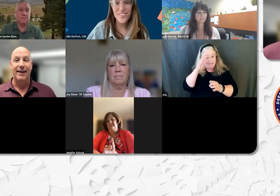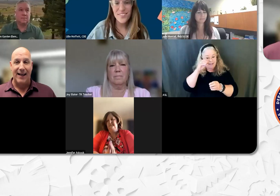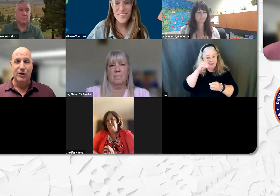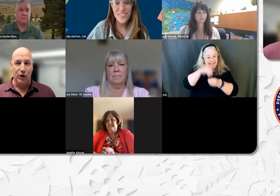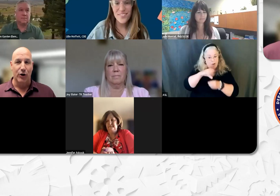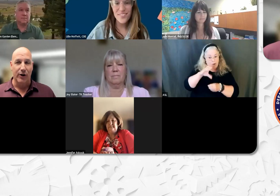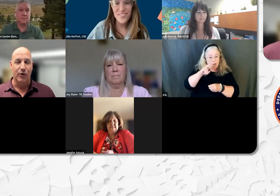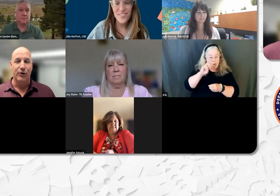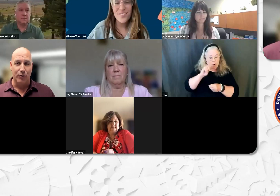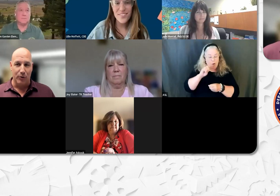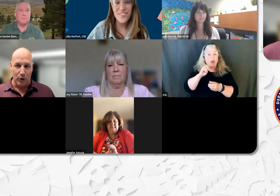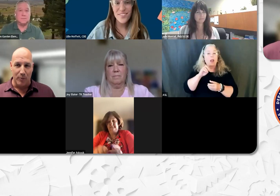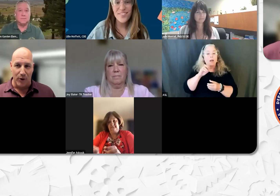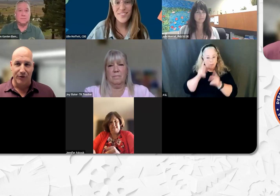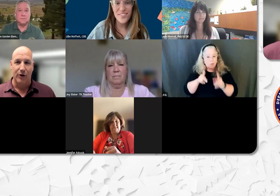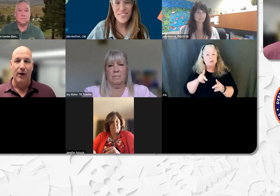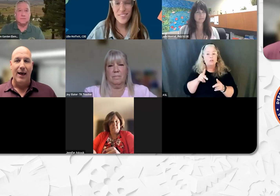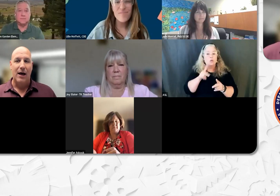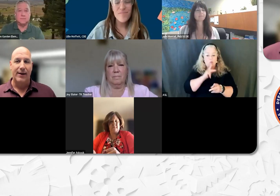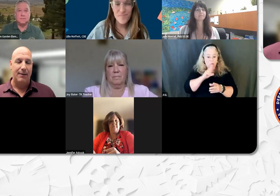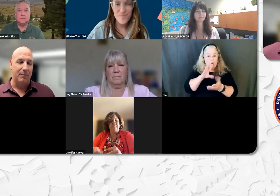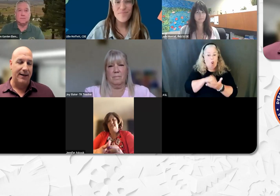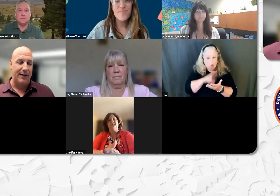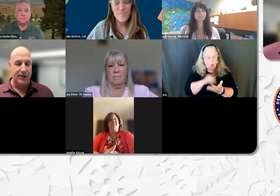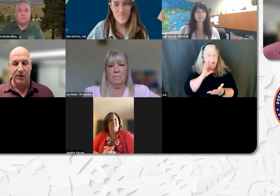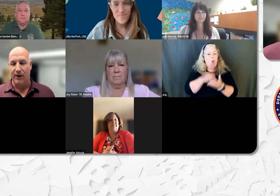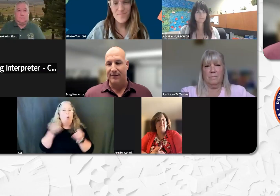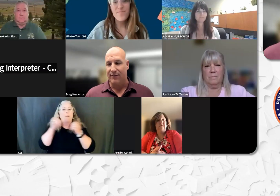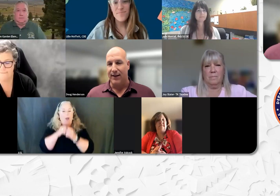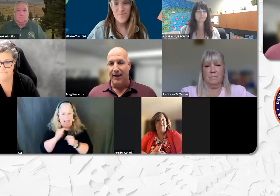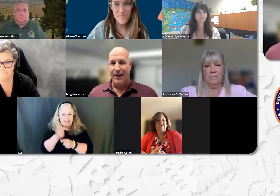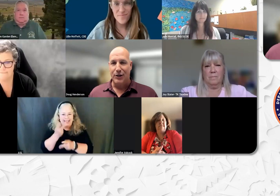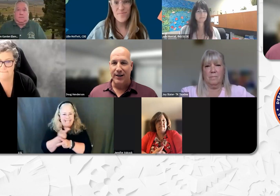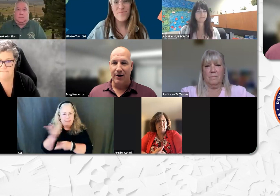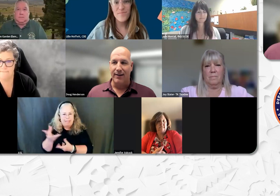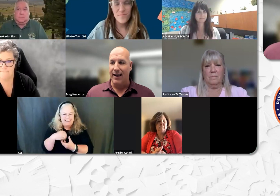engaged learner is going to learn more. So how do I keep them engaged in creativity engineering